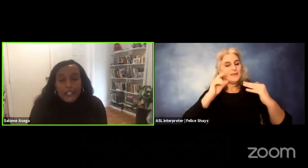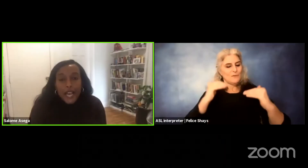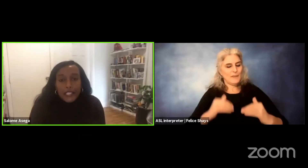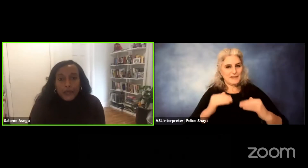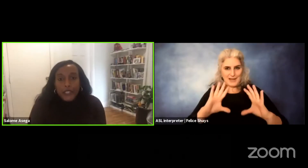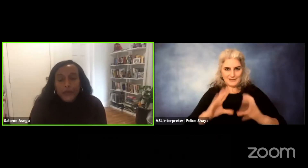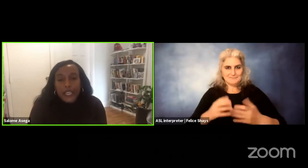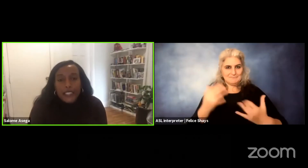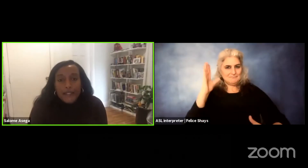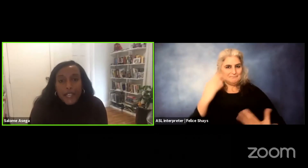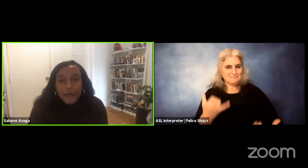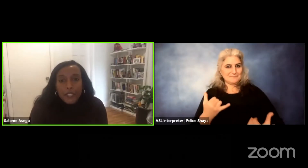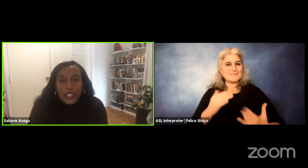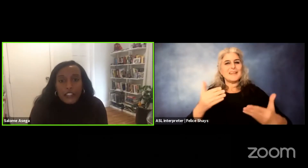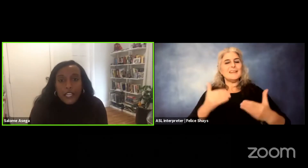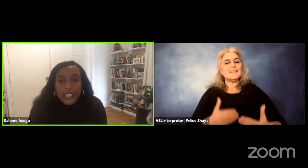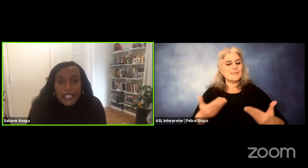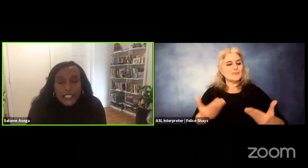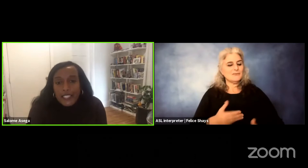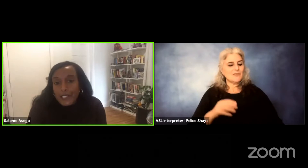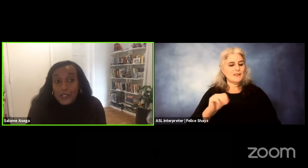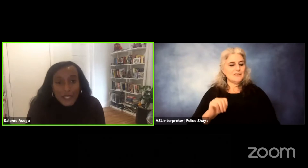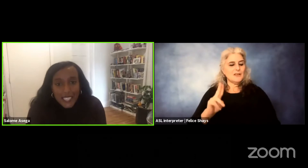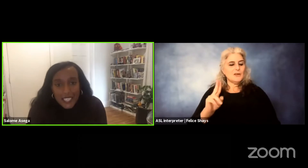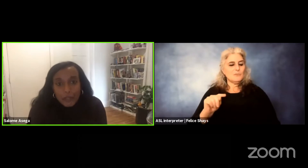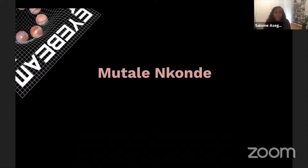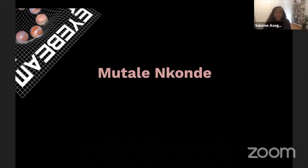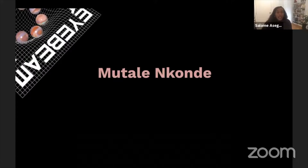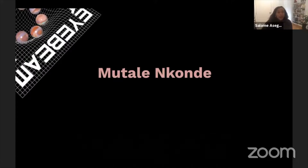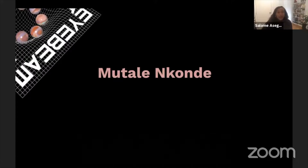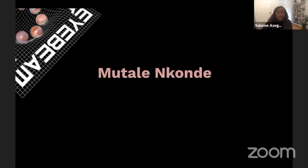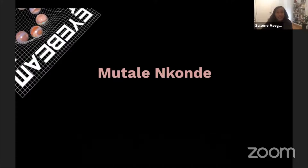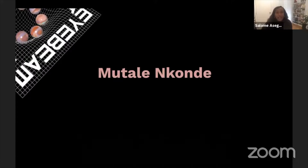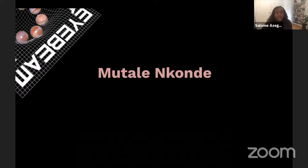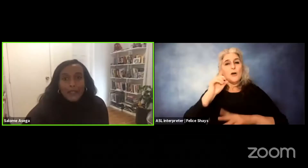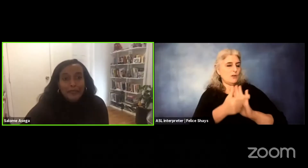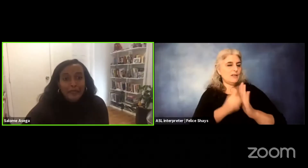Next we would like to invite Mutale Nkonde to the Zoom stage. Welcome, Mutale.